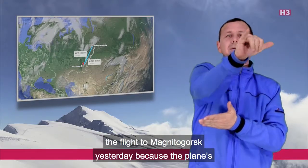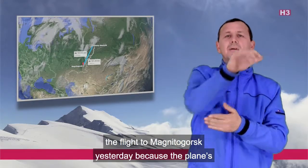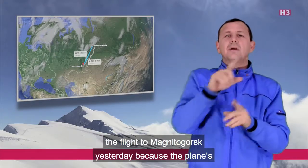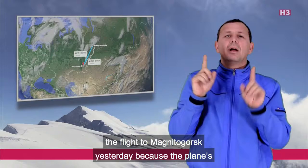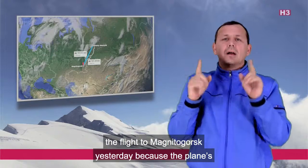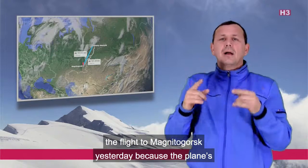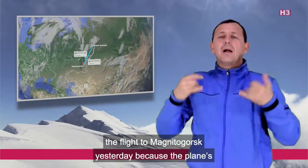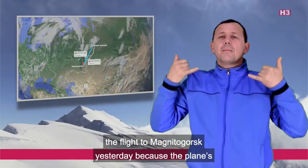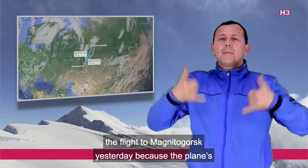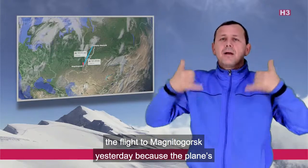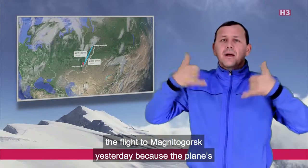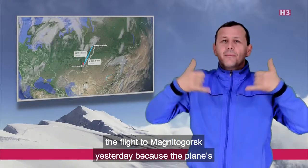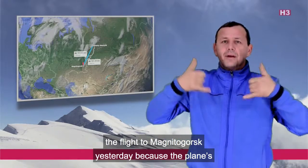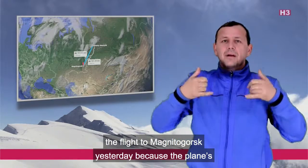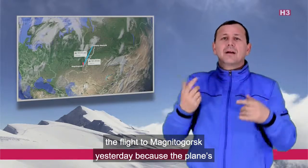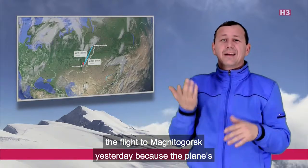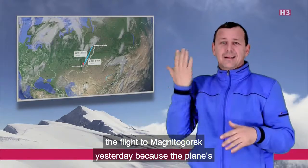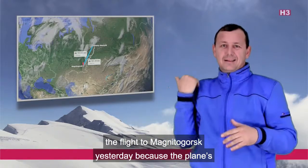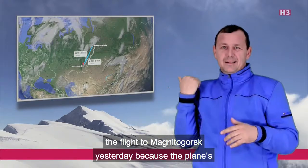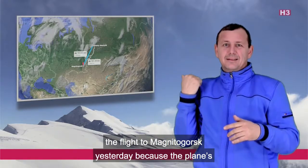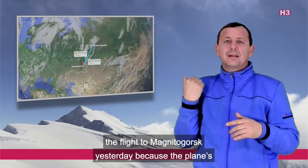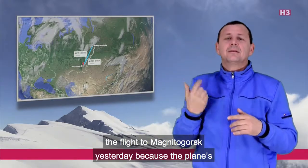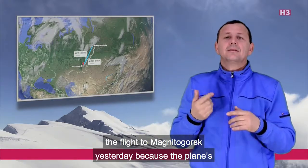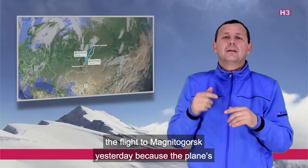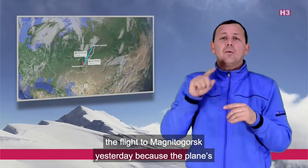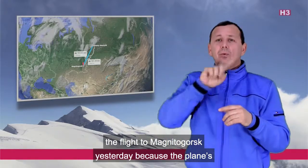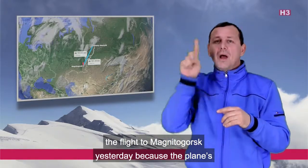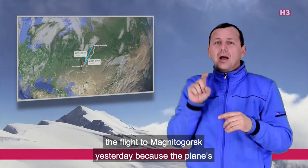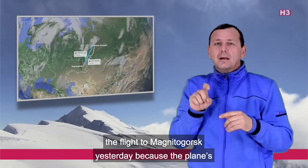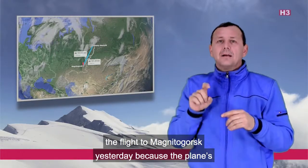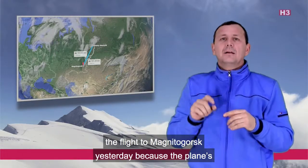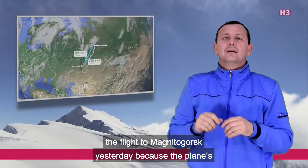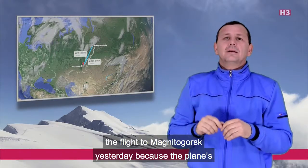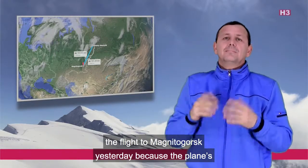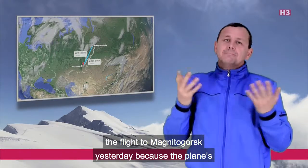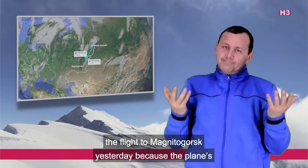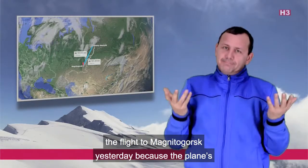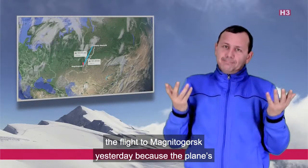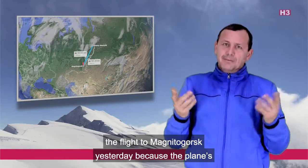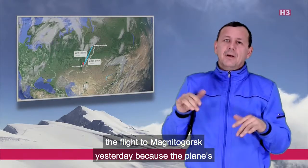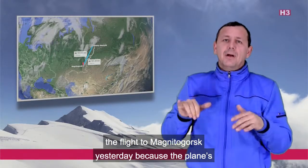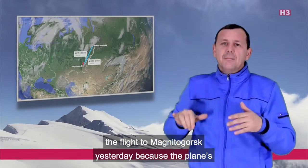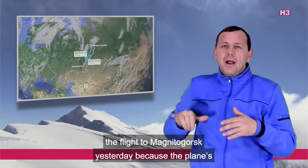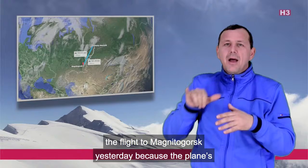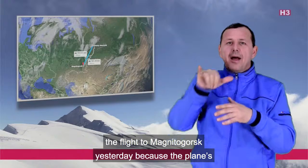the flight to Magnitogorsk yesterday because the plane’s